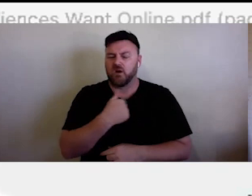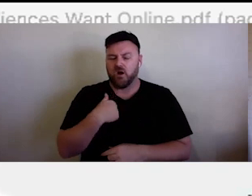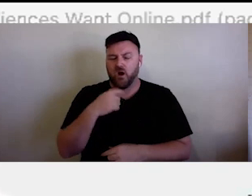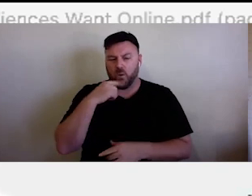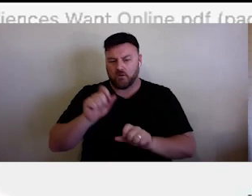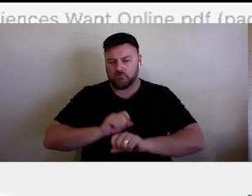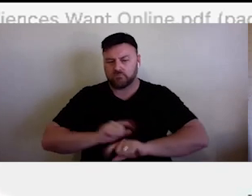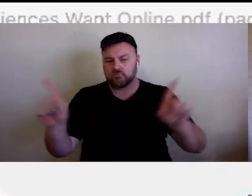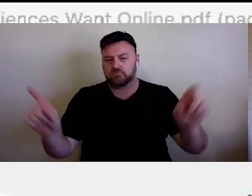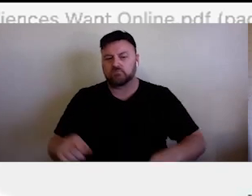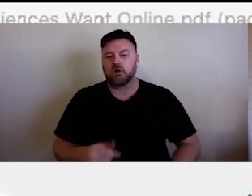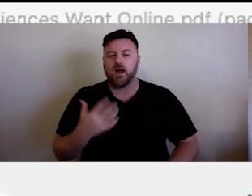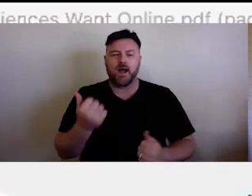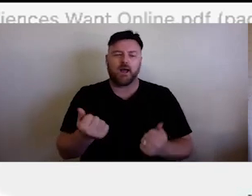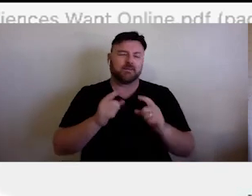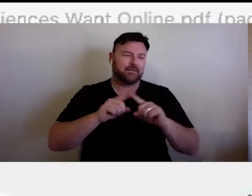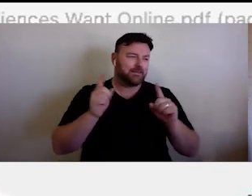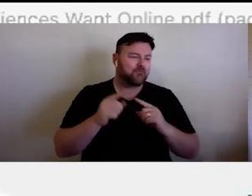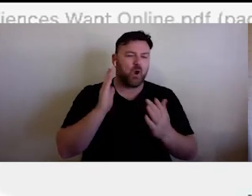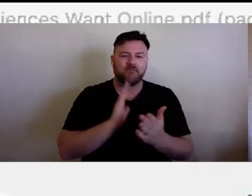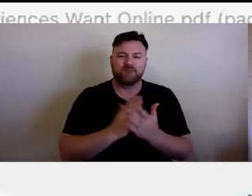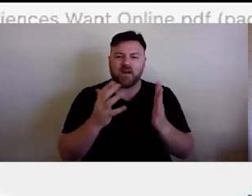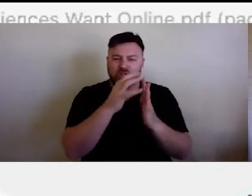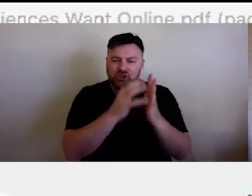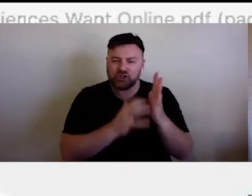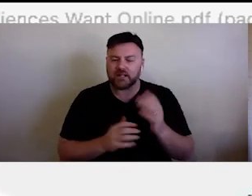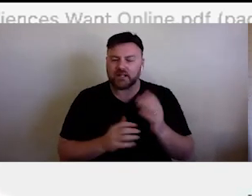of online work is interesting and clever people out there doing great